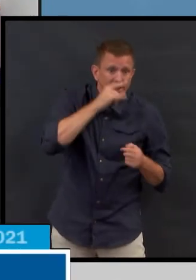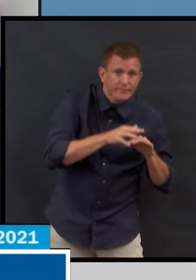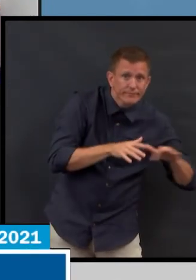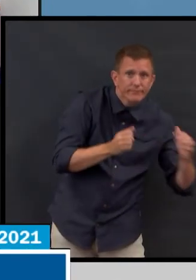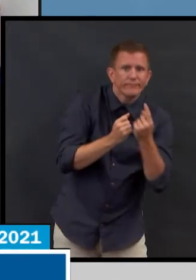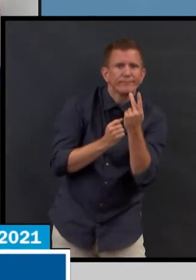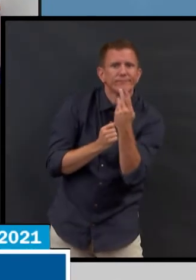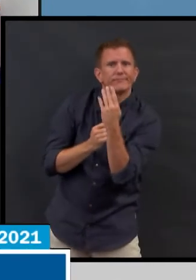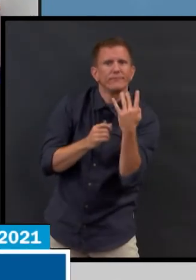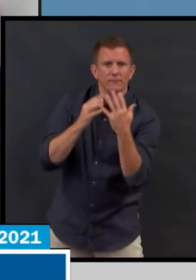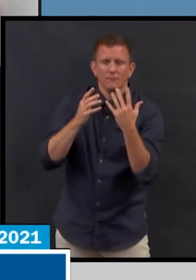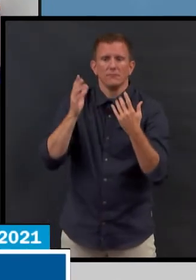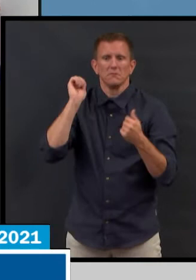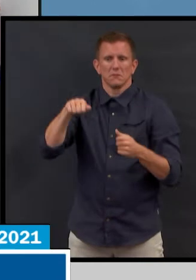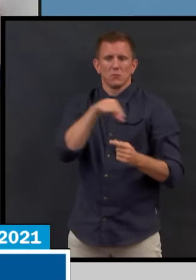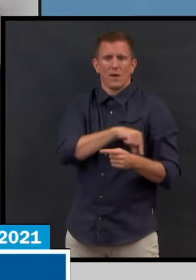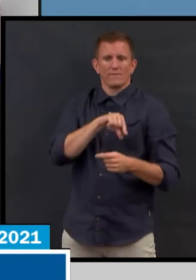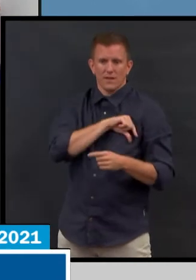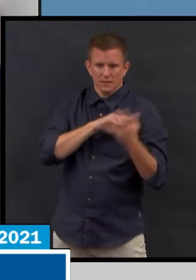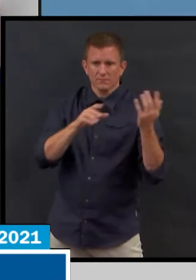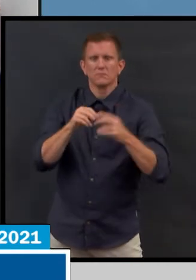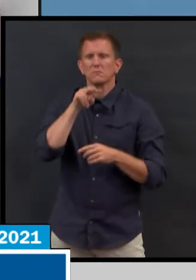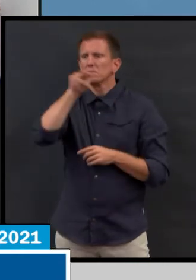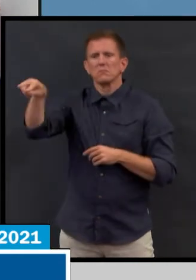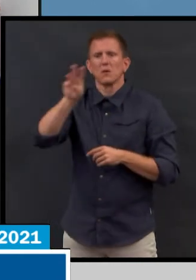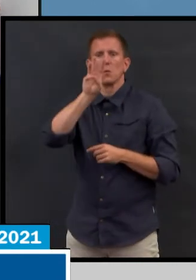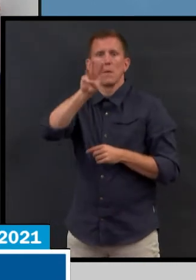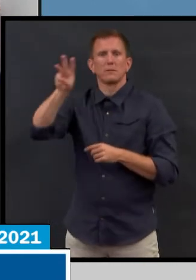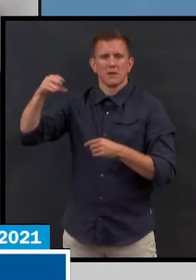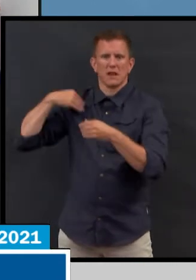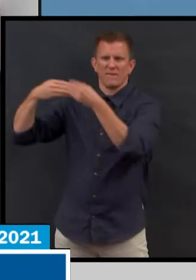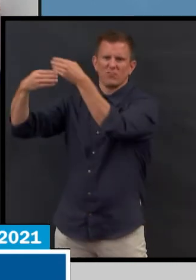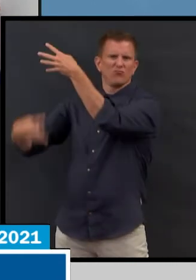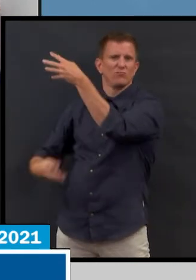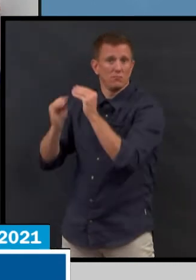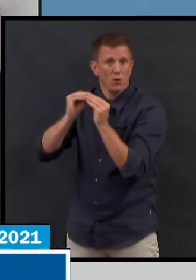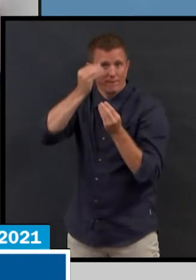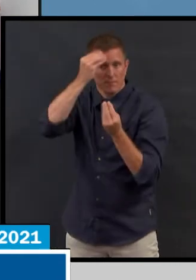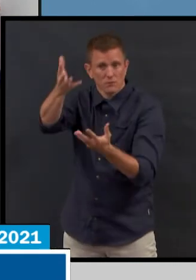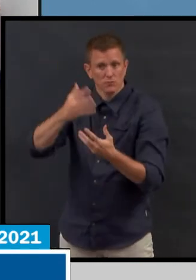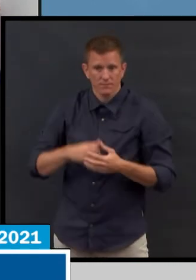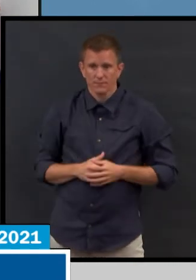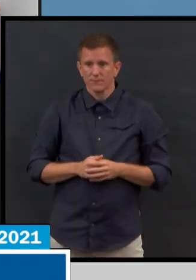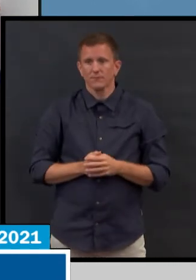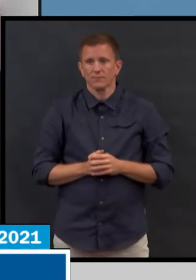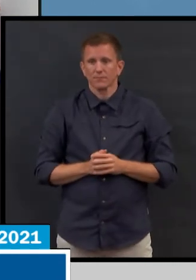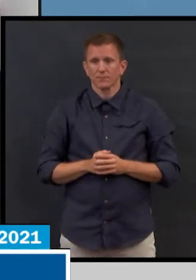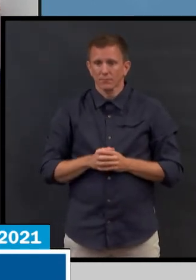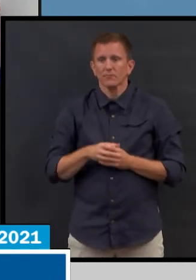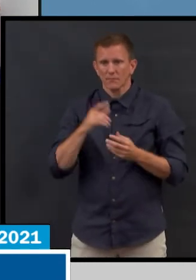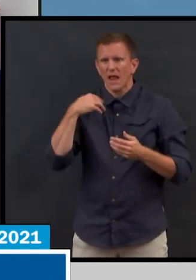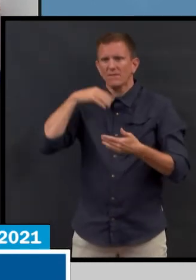income limits table and this project is at 36th avenue and central park boulevard so